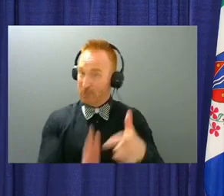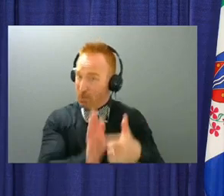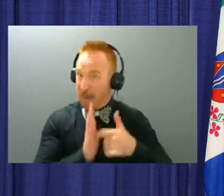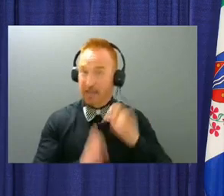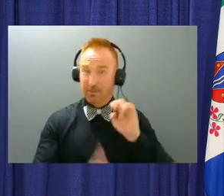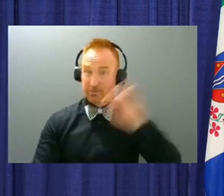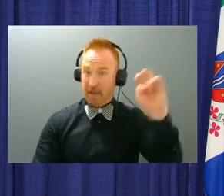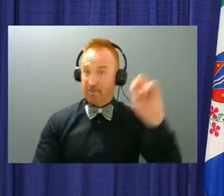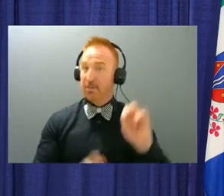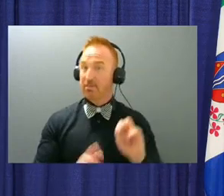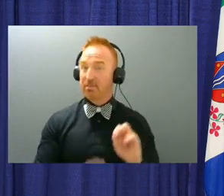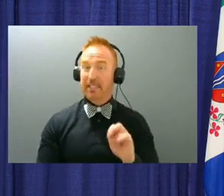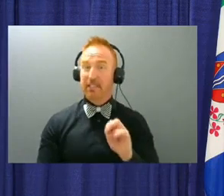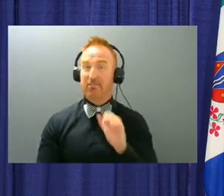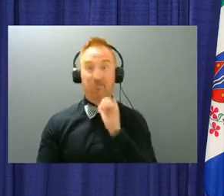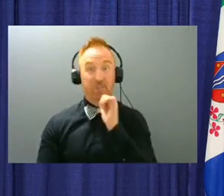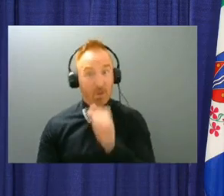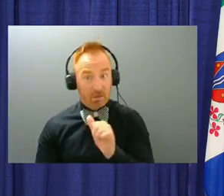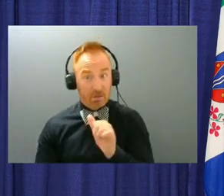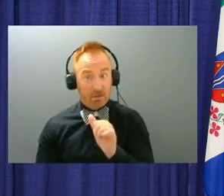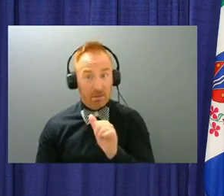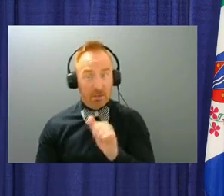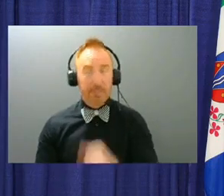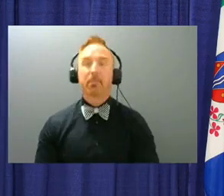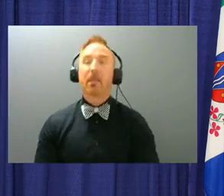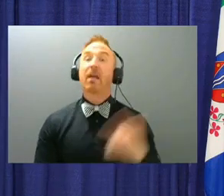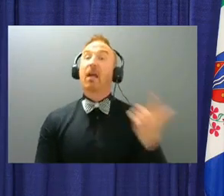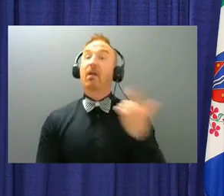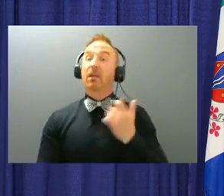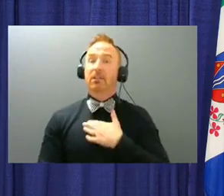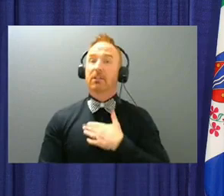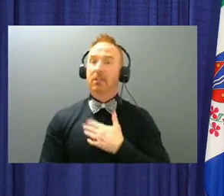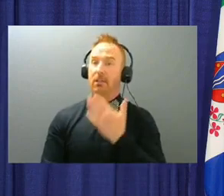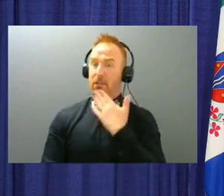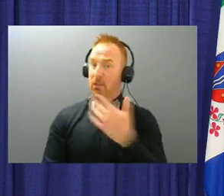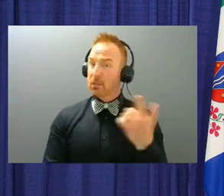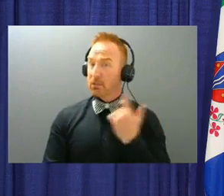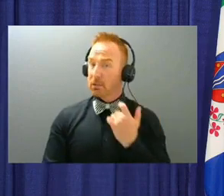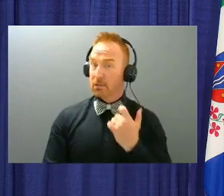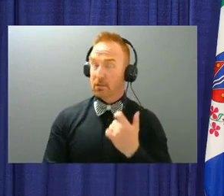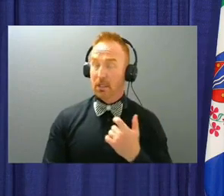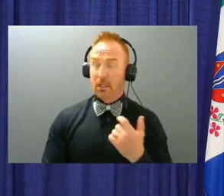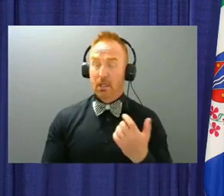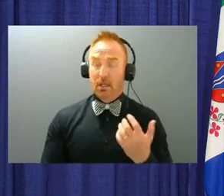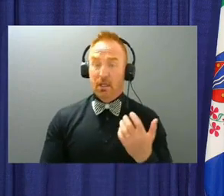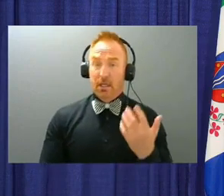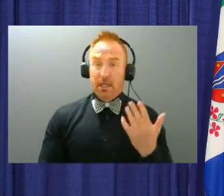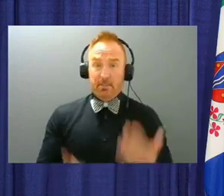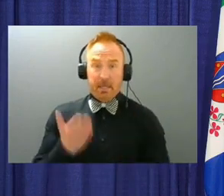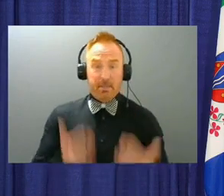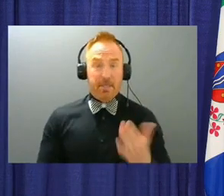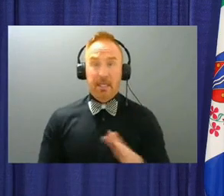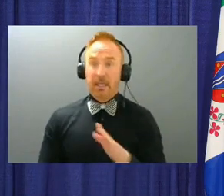holiday plans they might be considering? That's a good question, and I